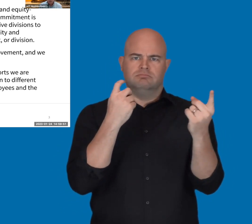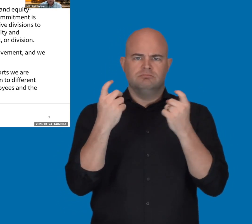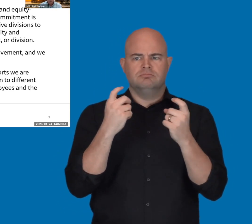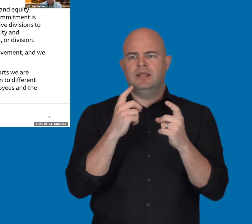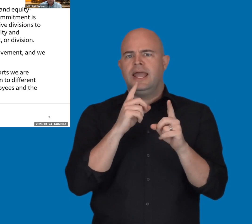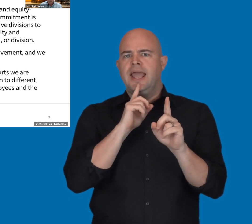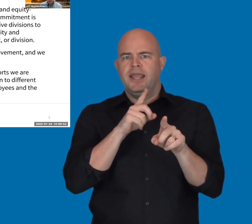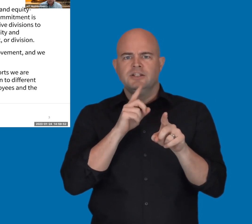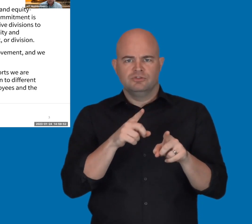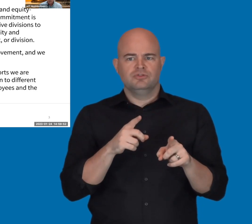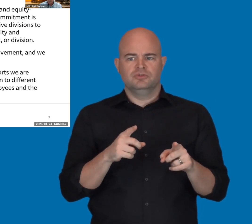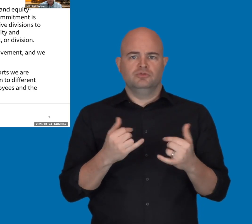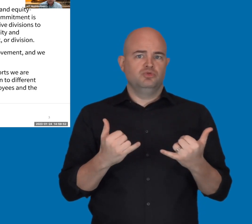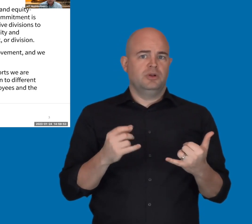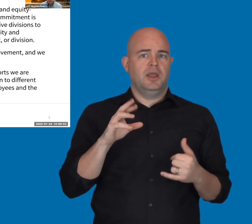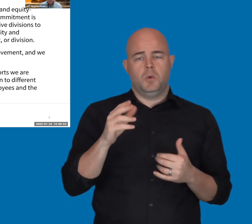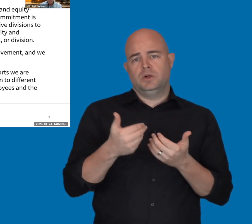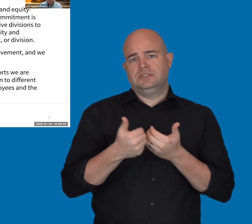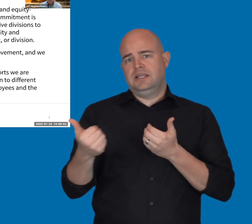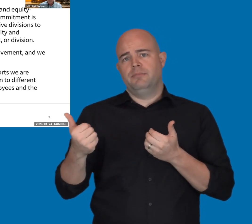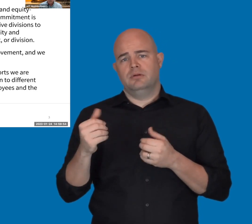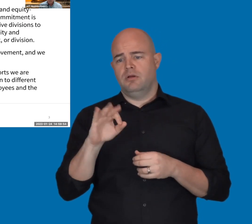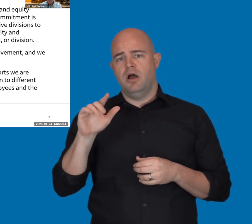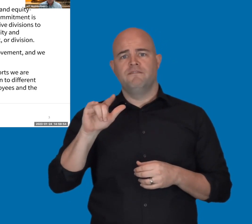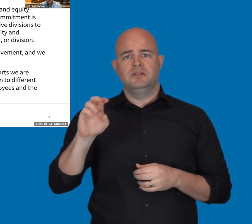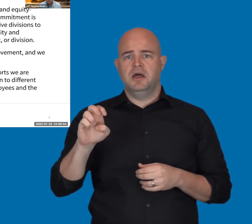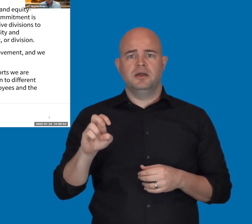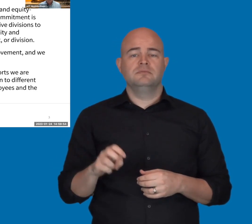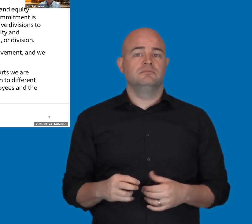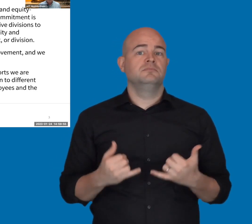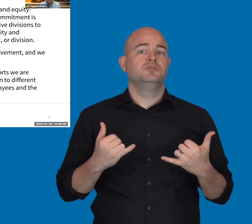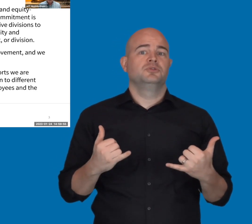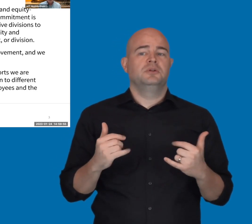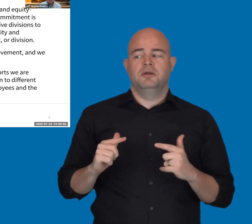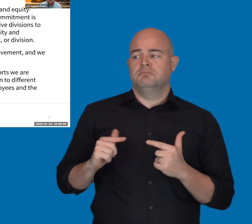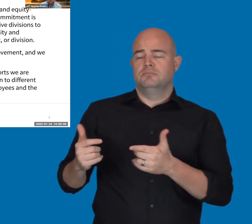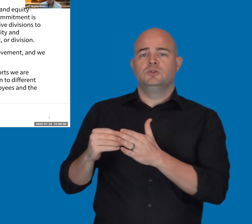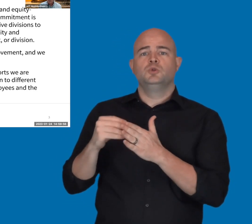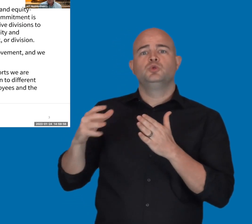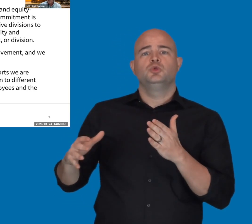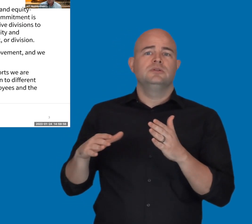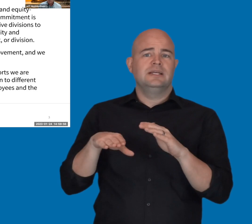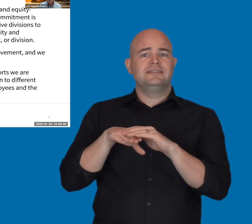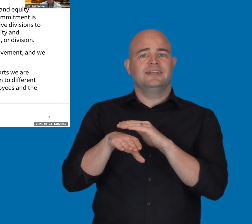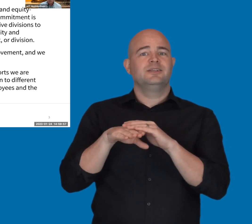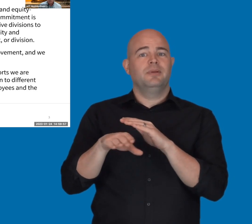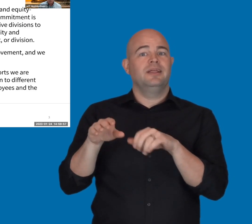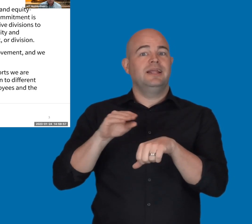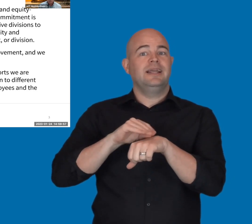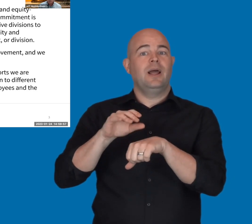We're happy with the progress we've made. We acknowledge there are areas still needing improvement and, you know, I think like many we learn best